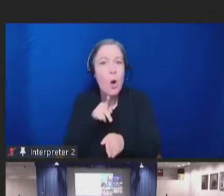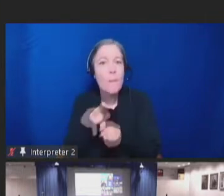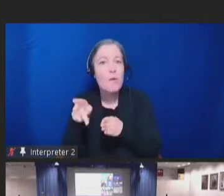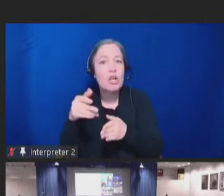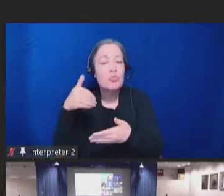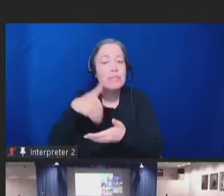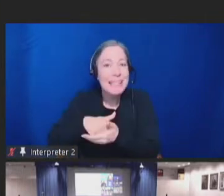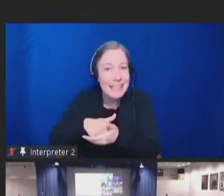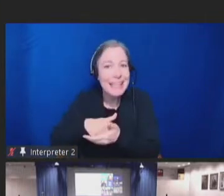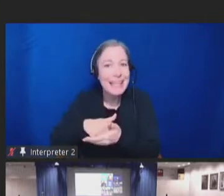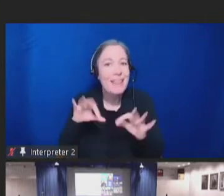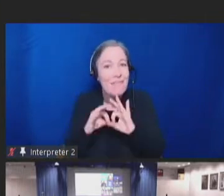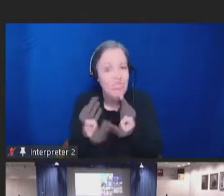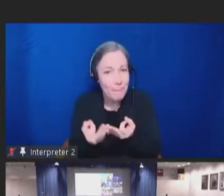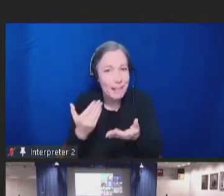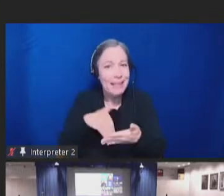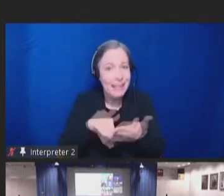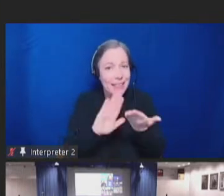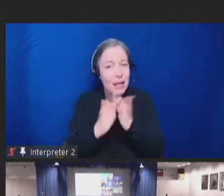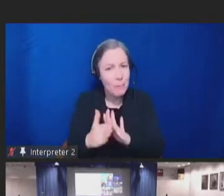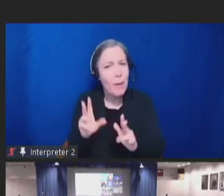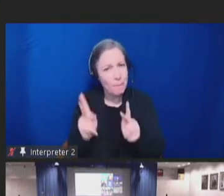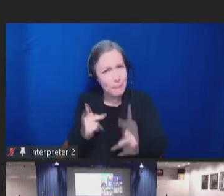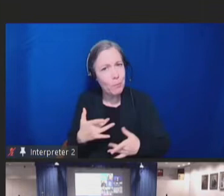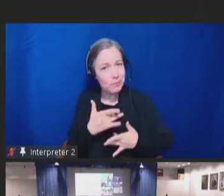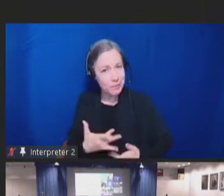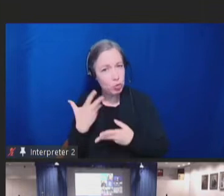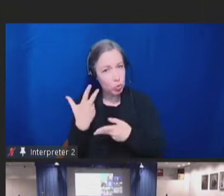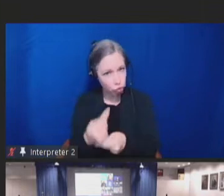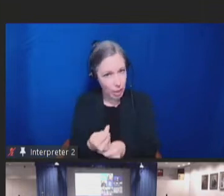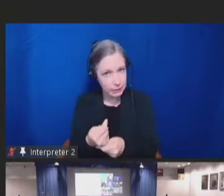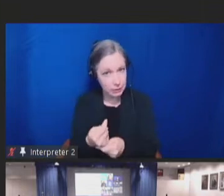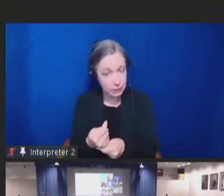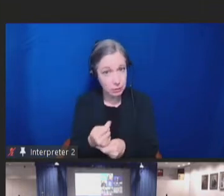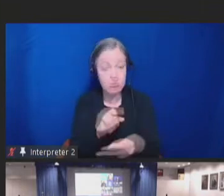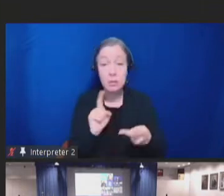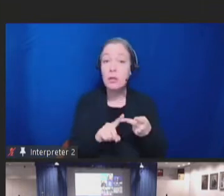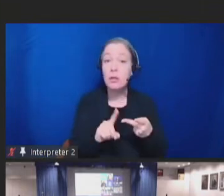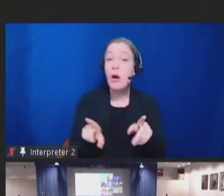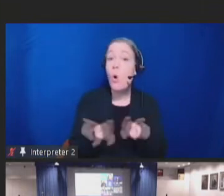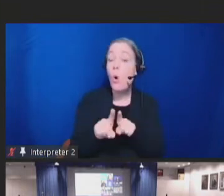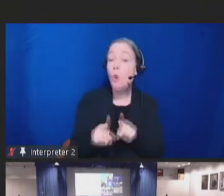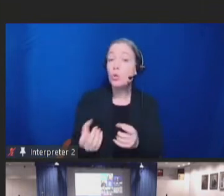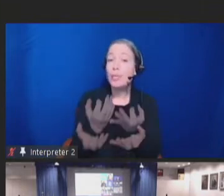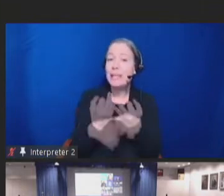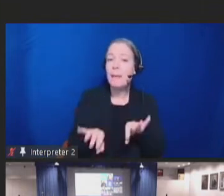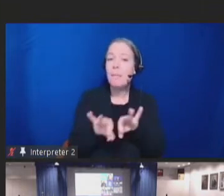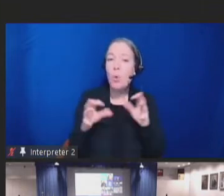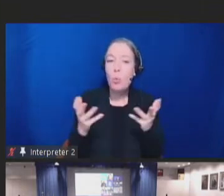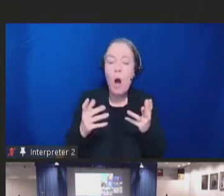And we also learned that having a variety of trusted messengers is the way to ensure